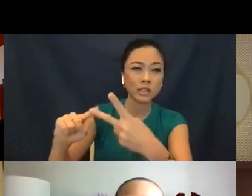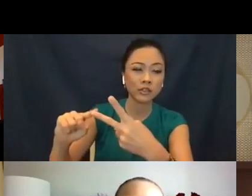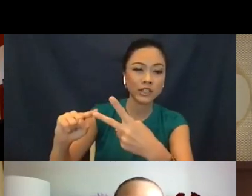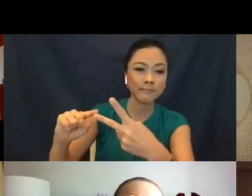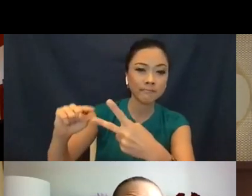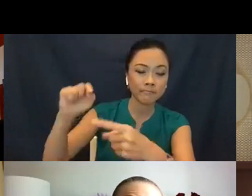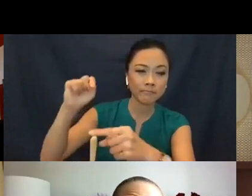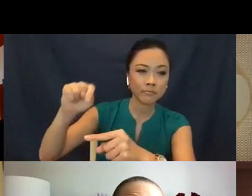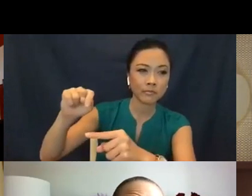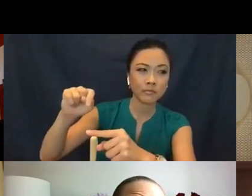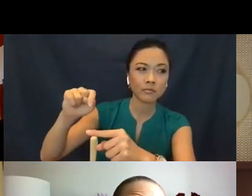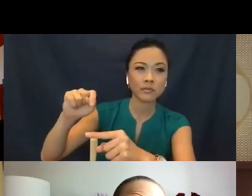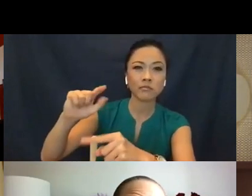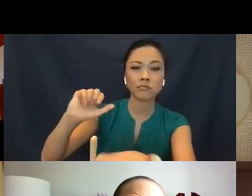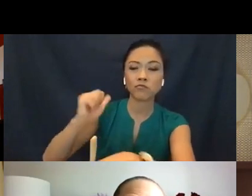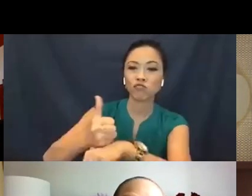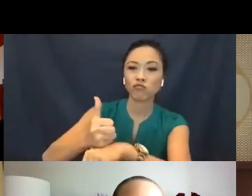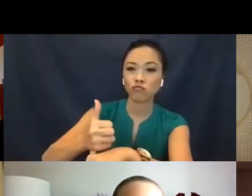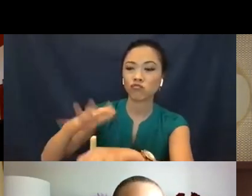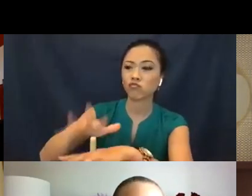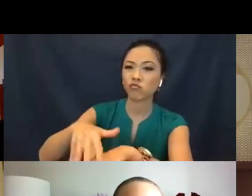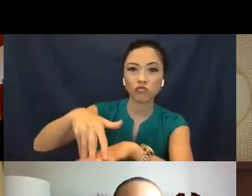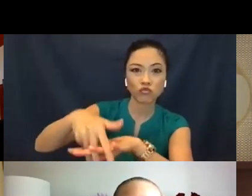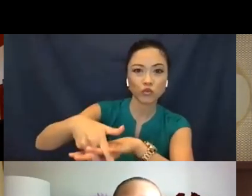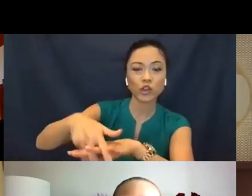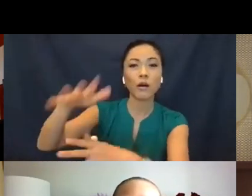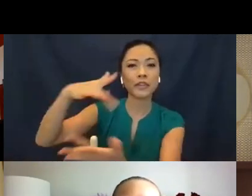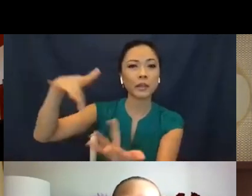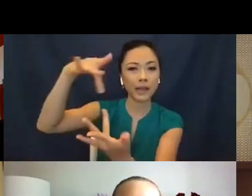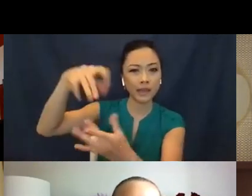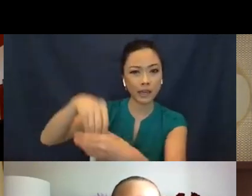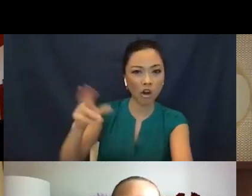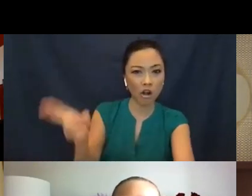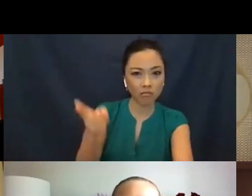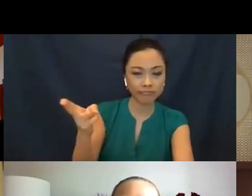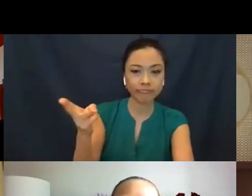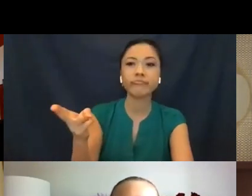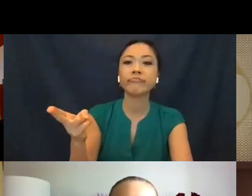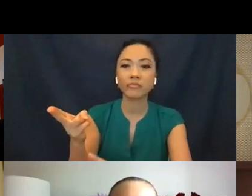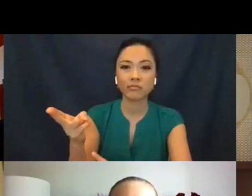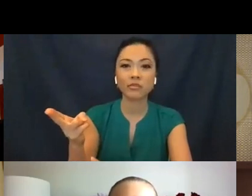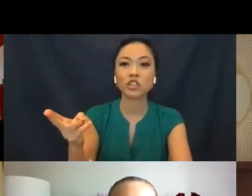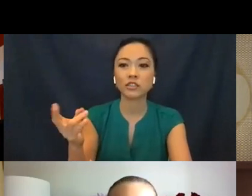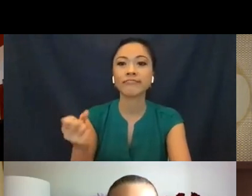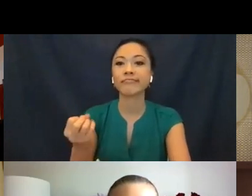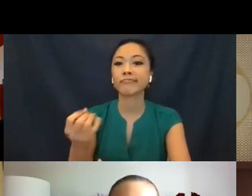in its social justice mission, also being rooted in this beautiful art form of ballet.